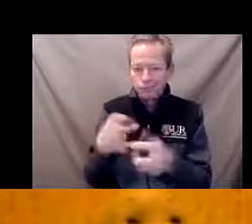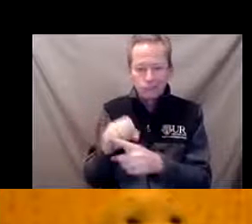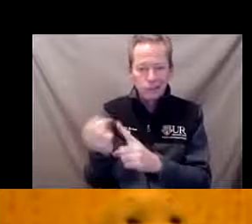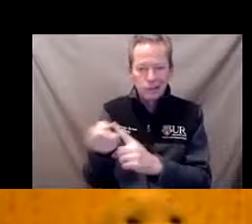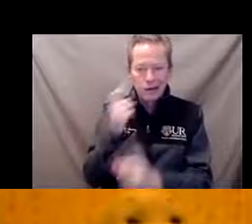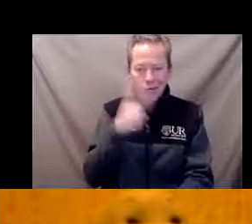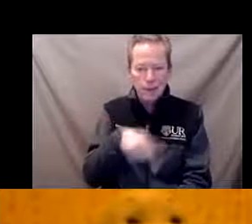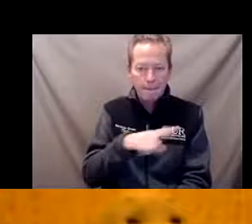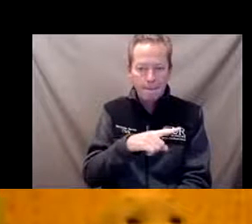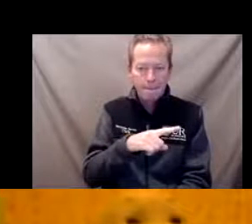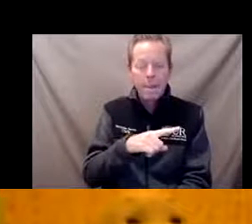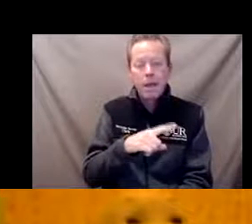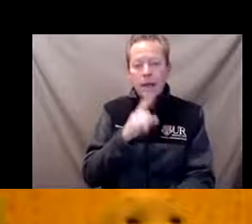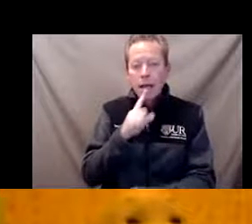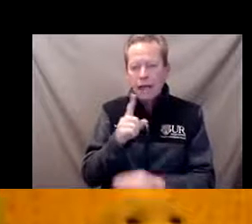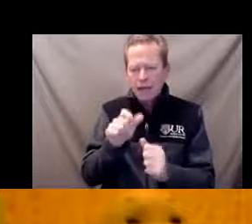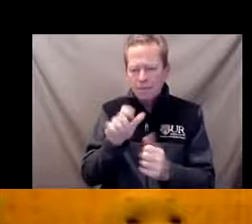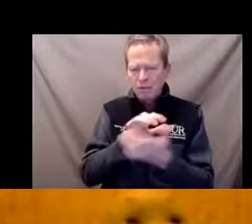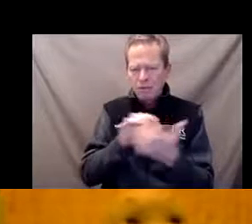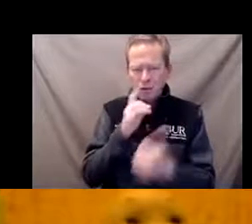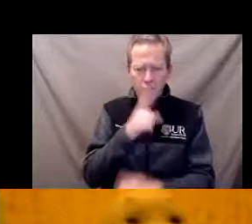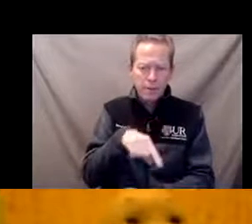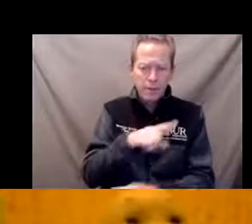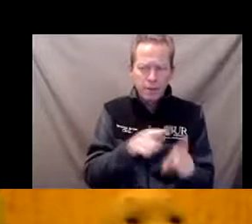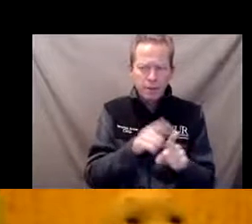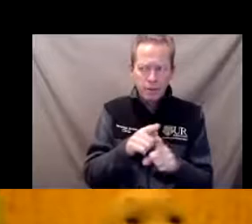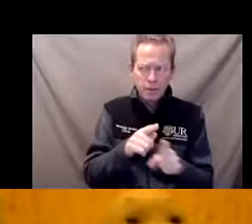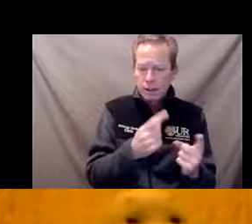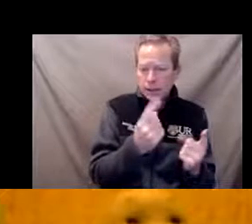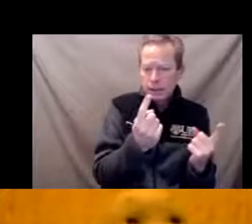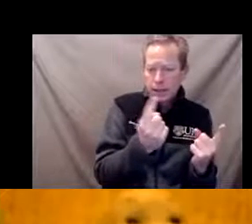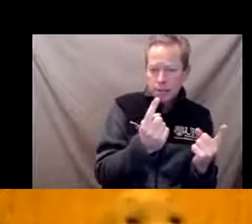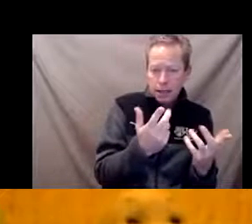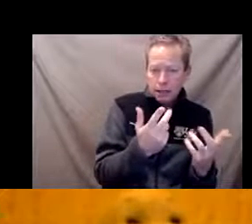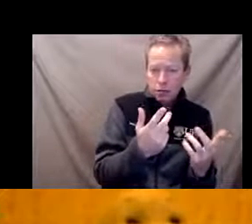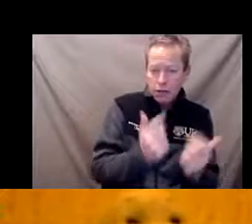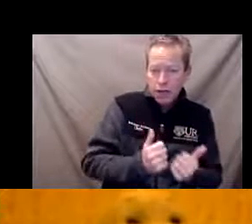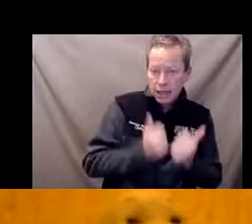and it's so confusing for them as well to be moved from someplace they may have lived for 20 years.